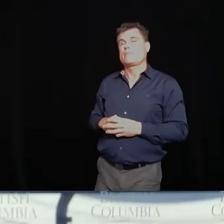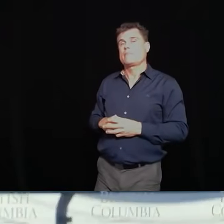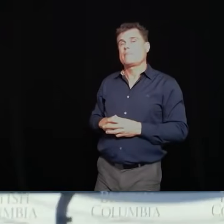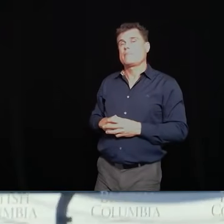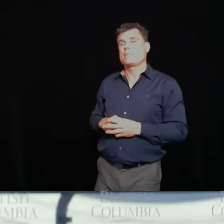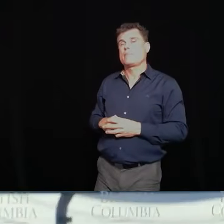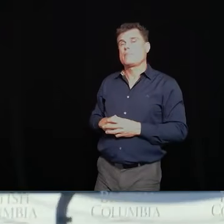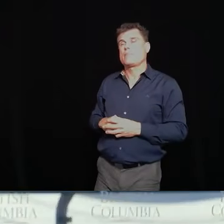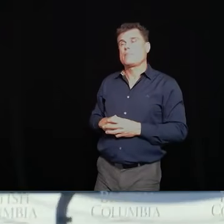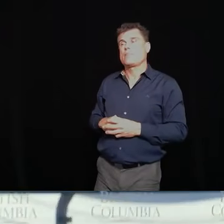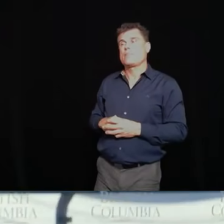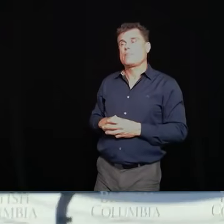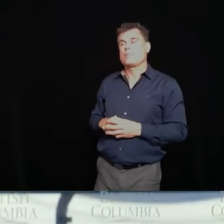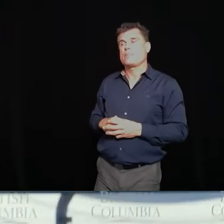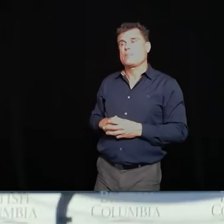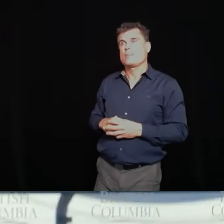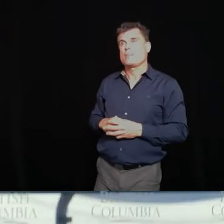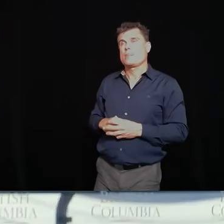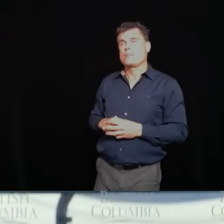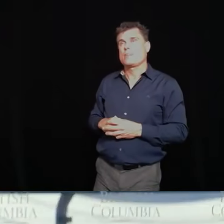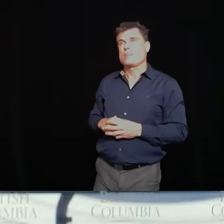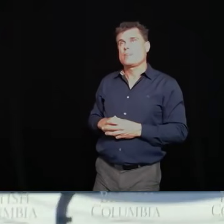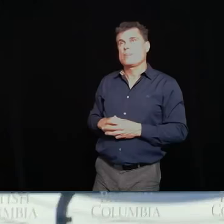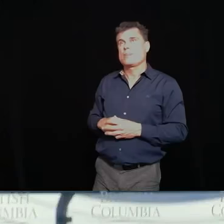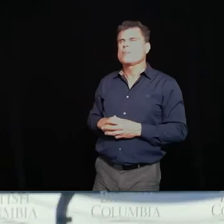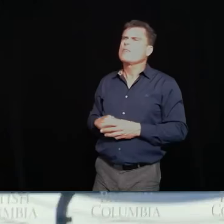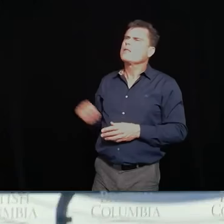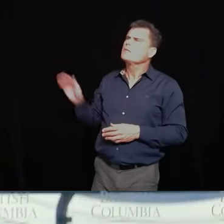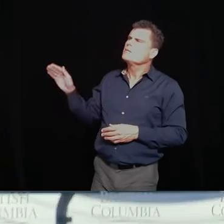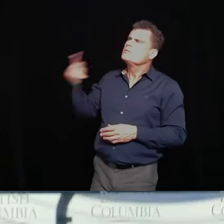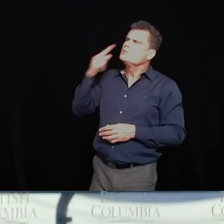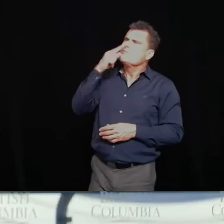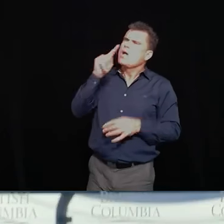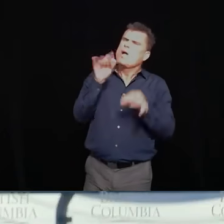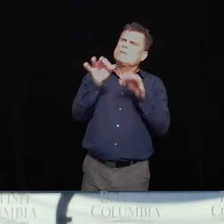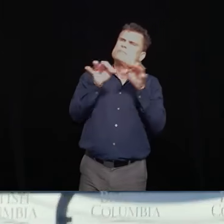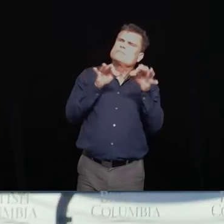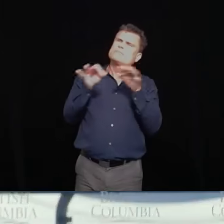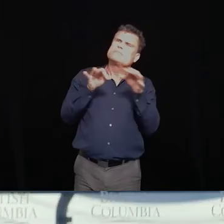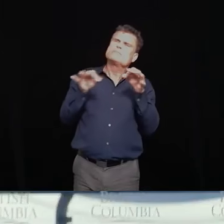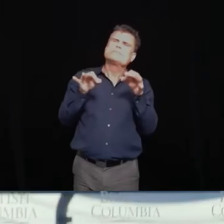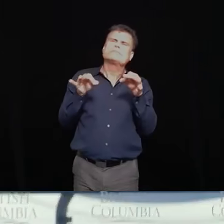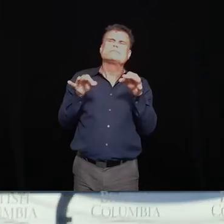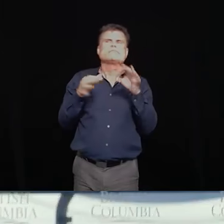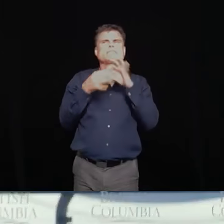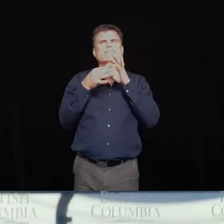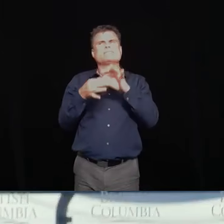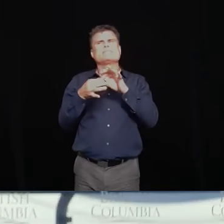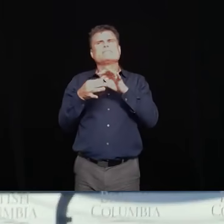tracing personnel we will be hiring being increased to 608 and we had 2006 and 57 individuals express interest in these positions.